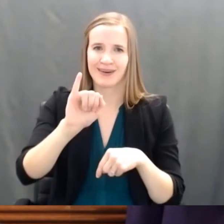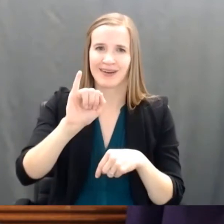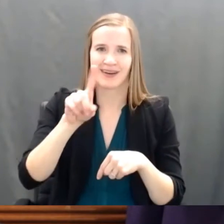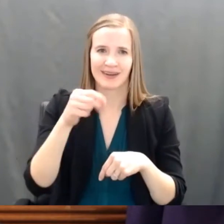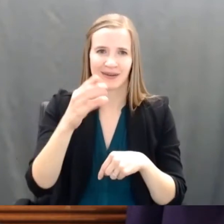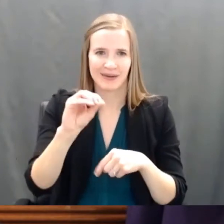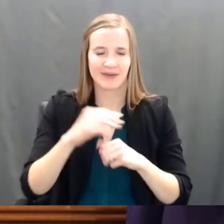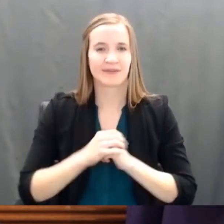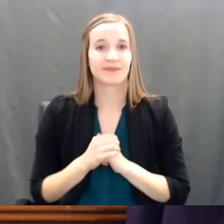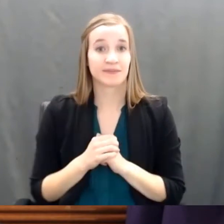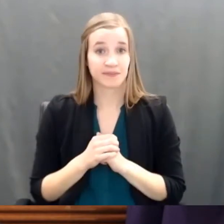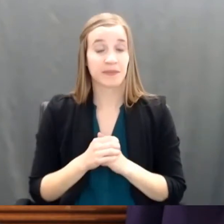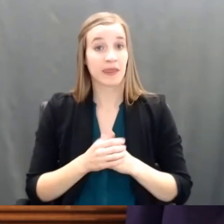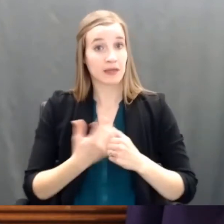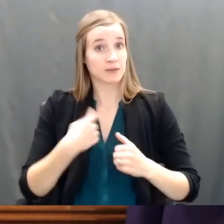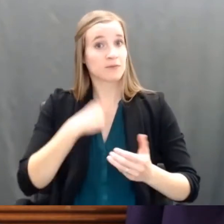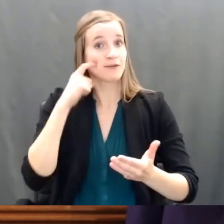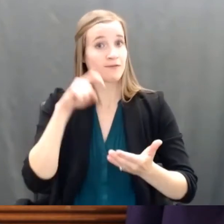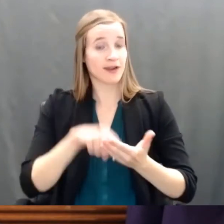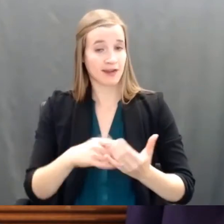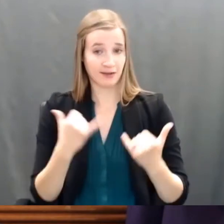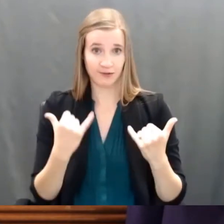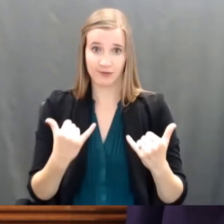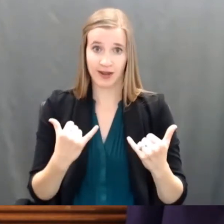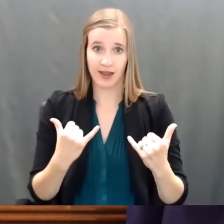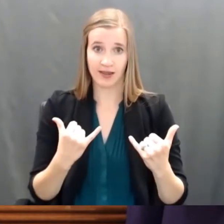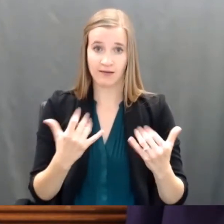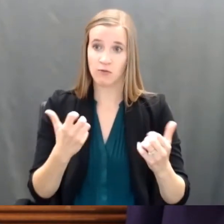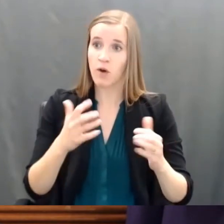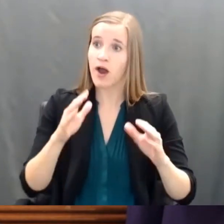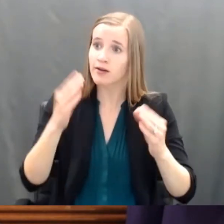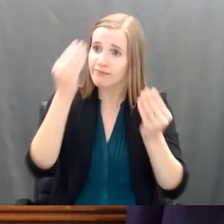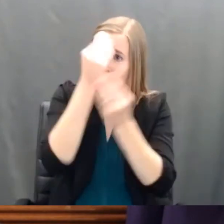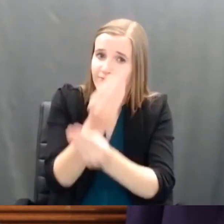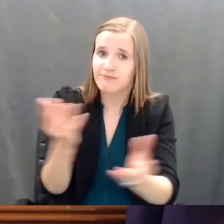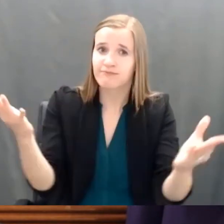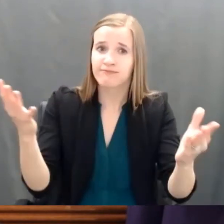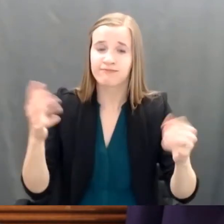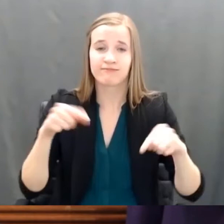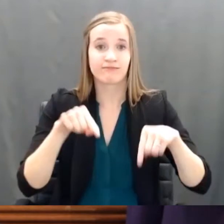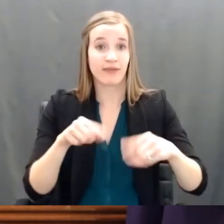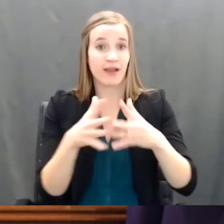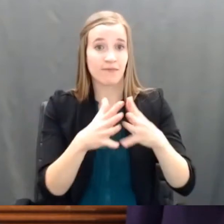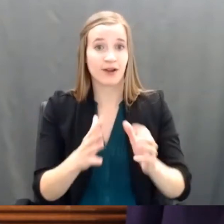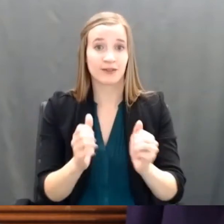appropriate to recognize this date and to heighten the public awareness of the 30th anniversary of